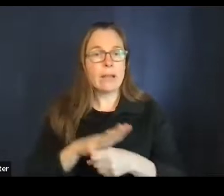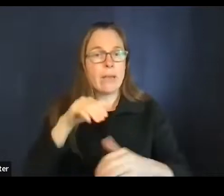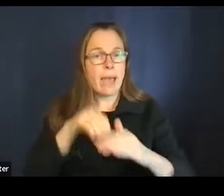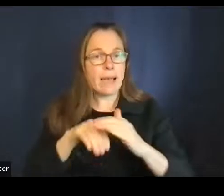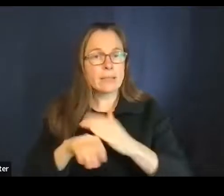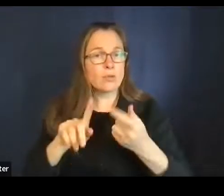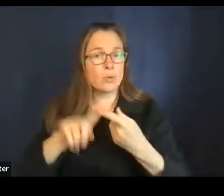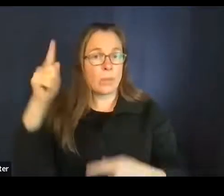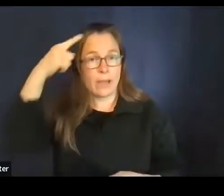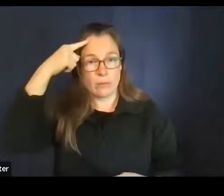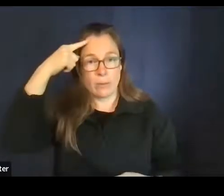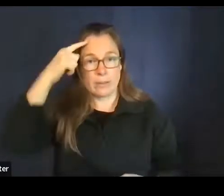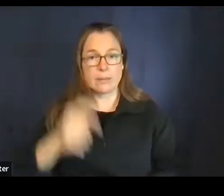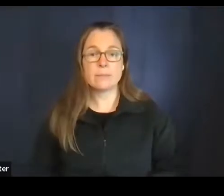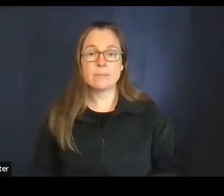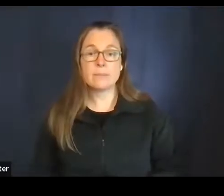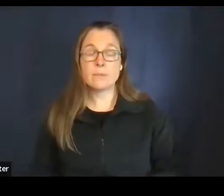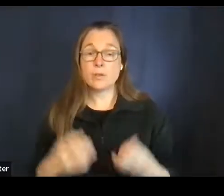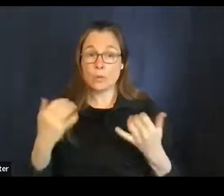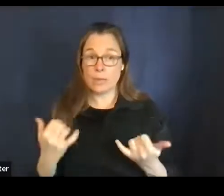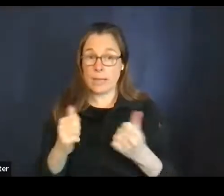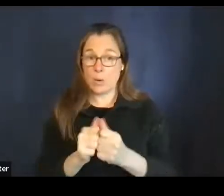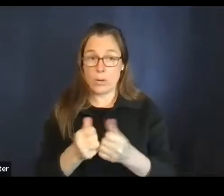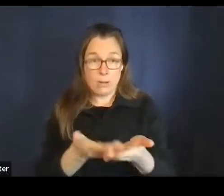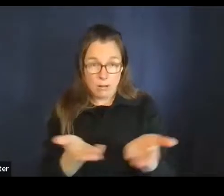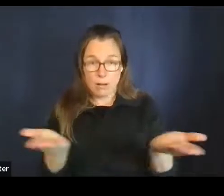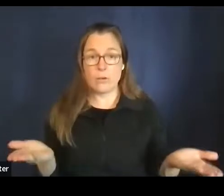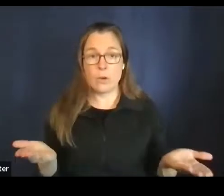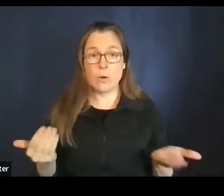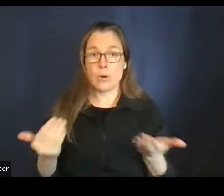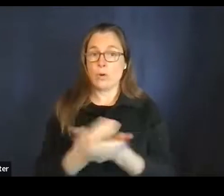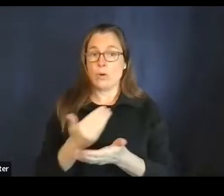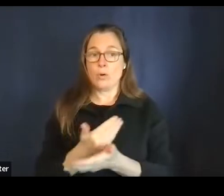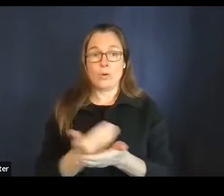So today, with all of you, a new chapter begins for the City of Portland.